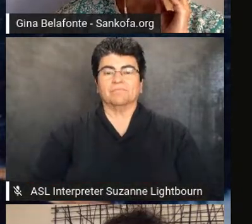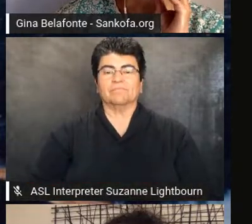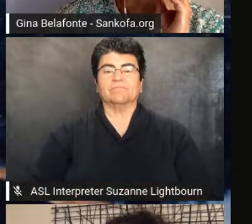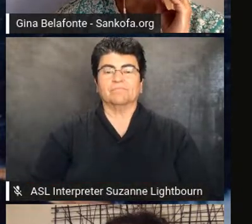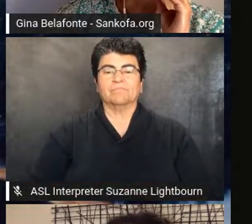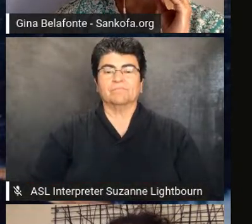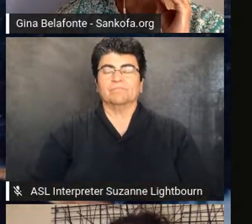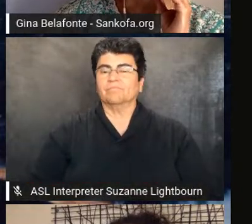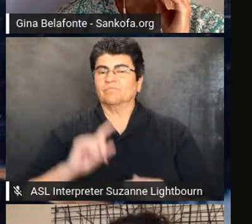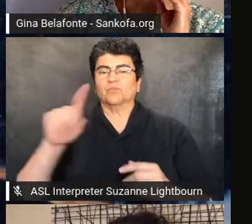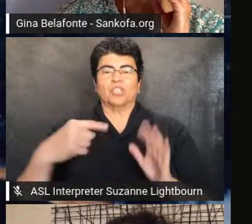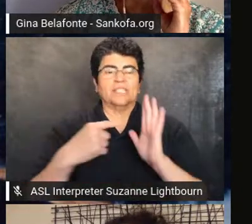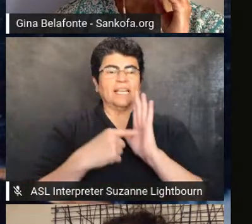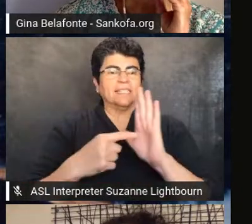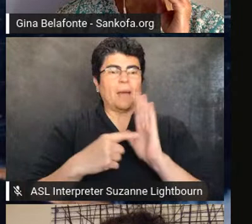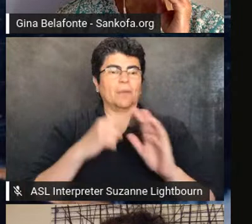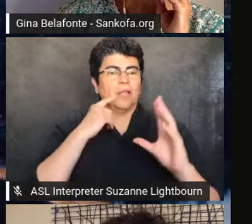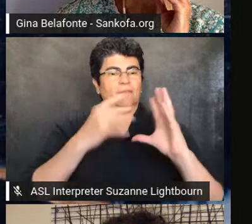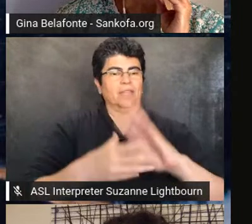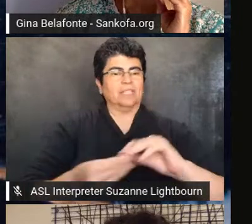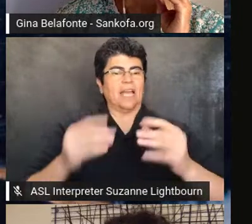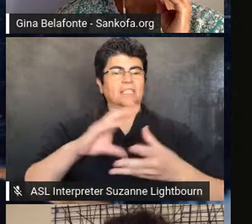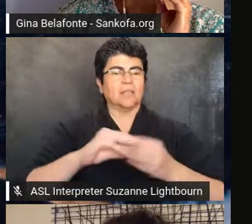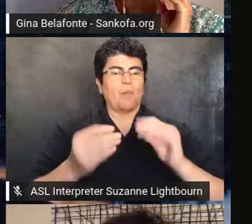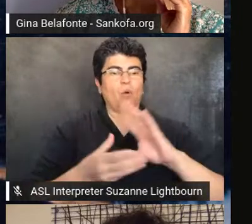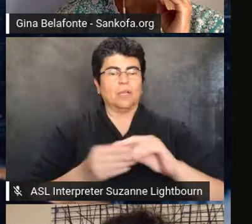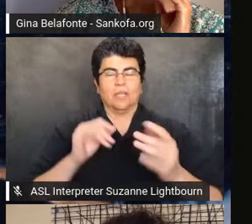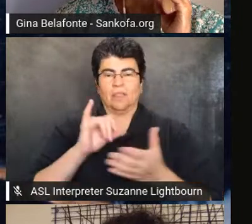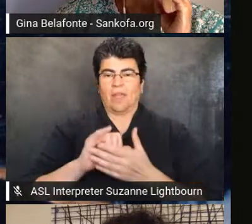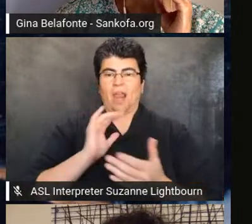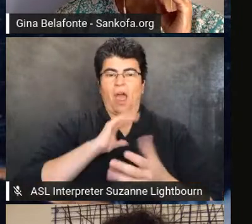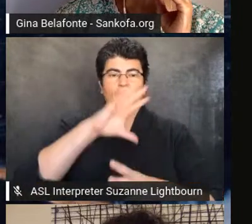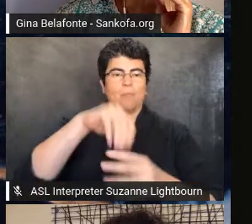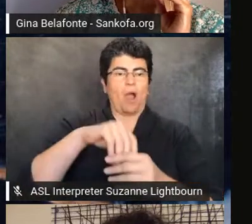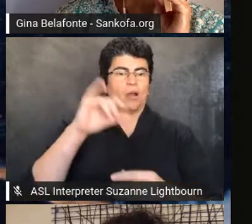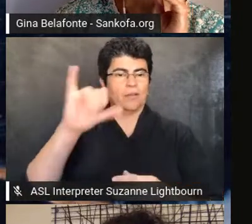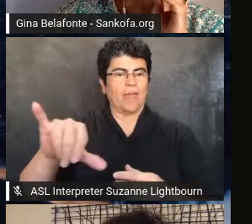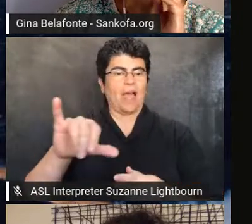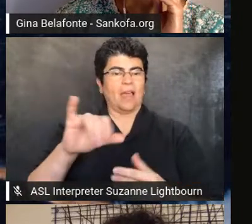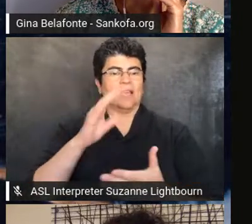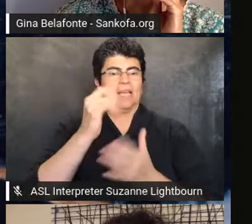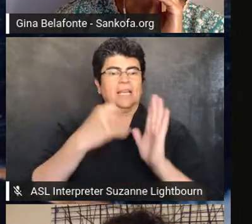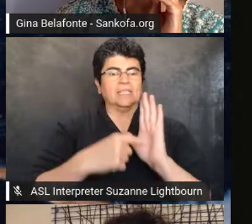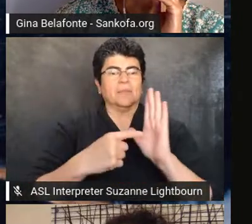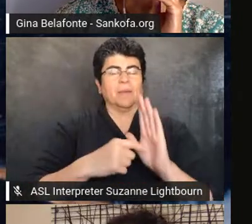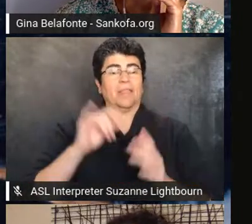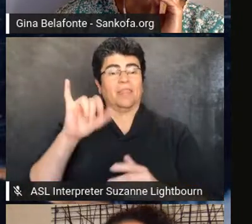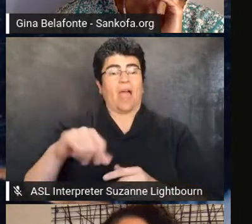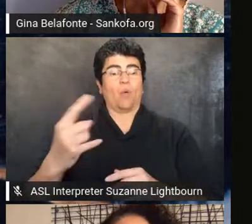Just an example of the testimonies that are part of the exhibit, this one was connected to